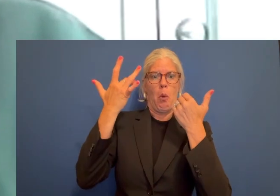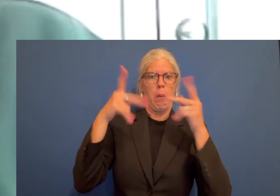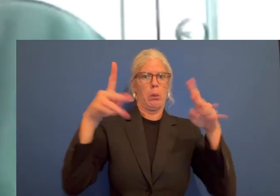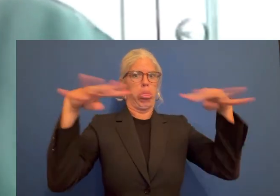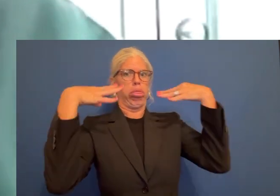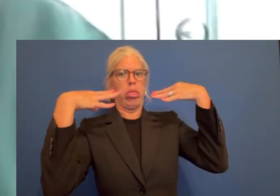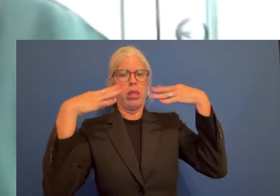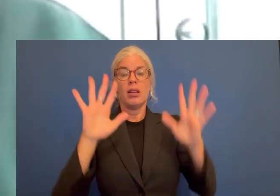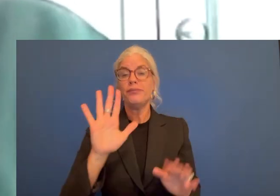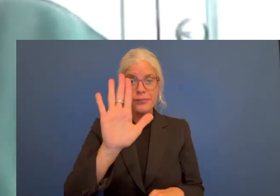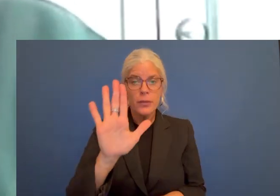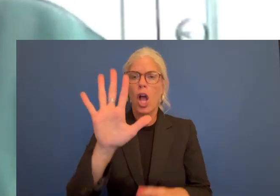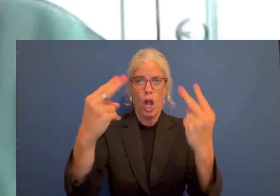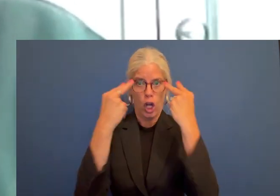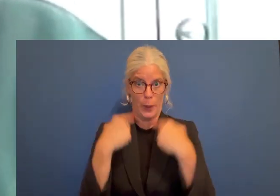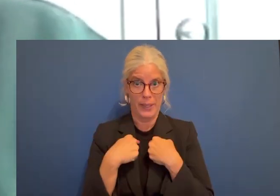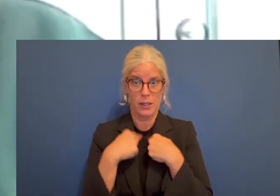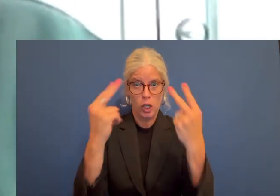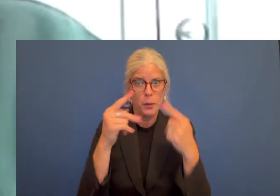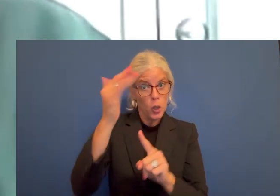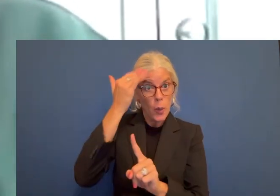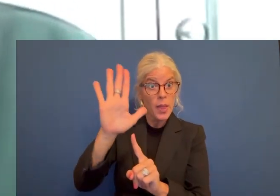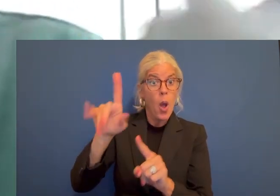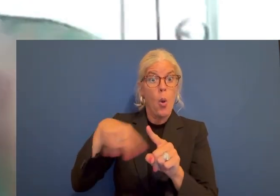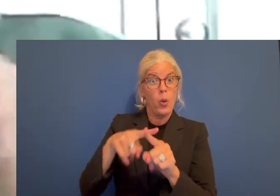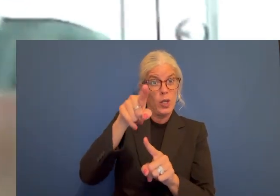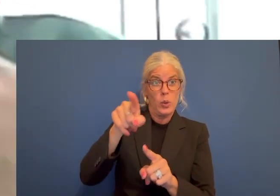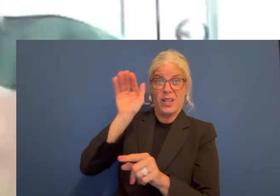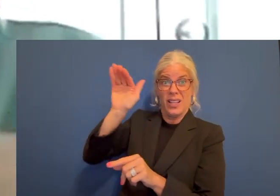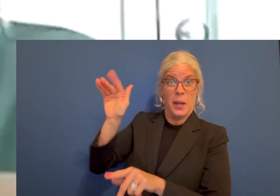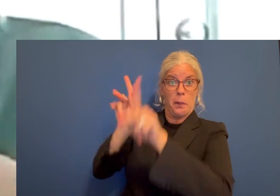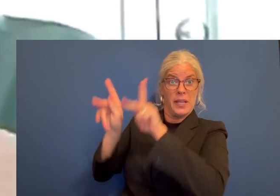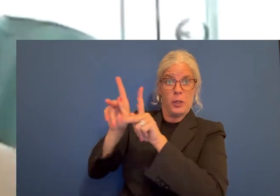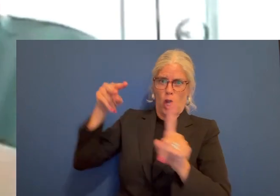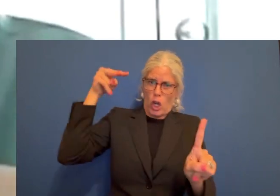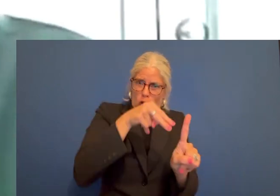because you bring attention to yourself. You're going, look at me, look at me.